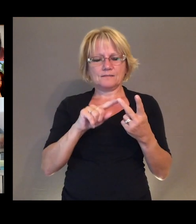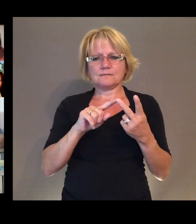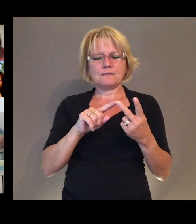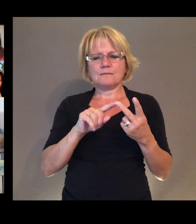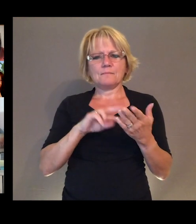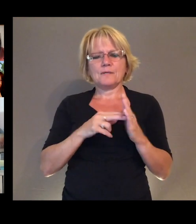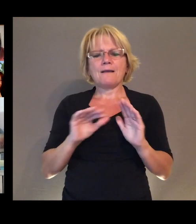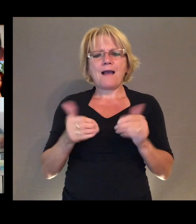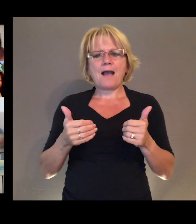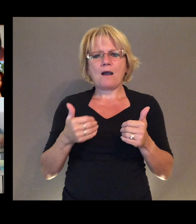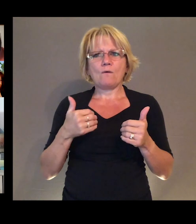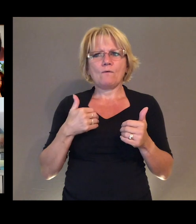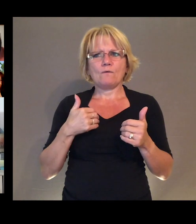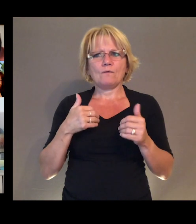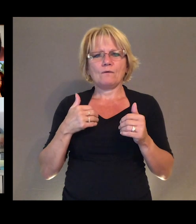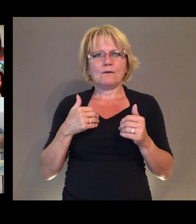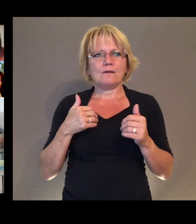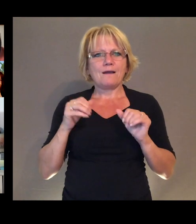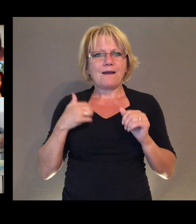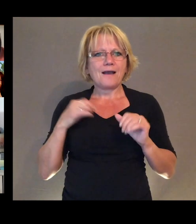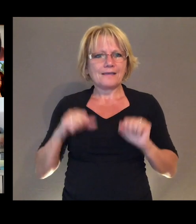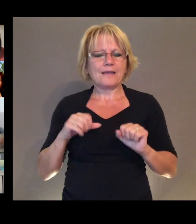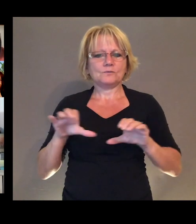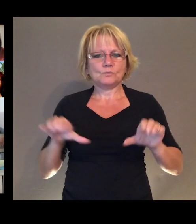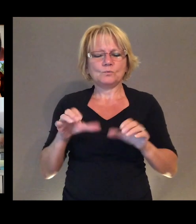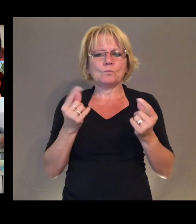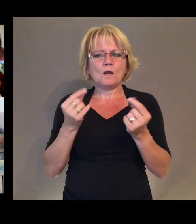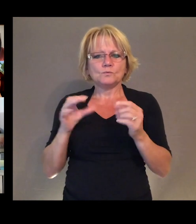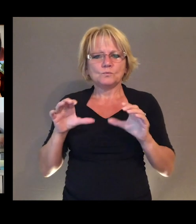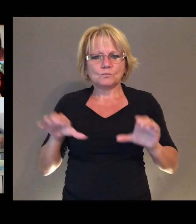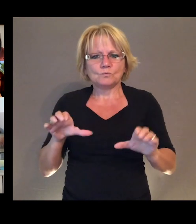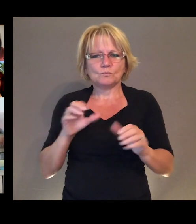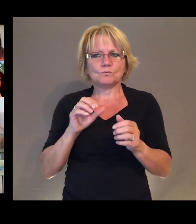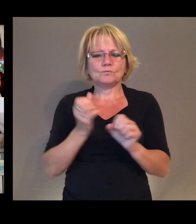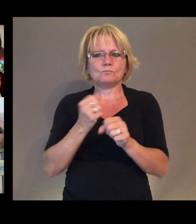as an agent to bring about this change that I'm looking for. So when we ask students to be hopeful, you know,